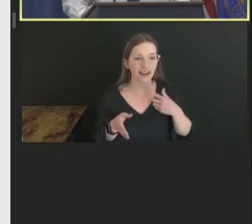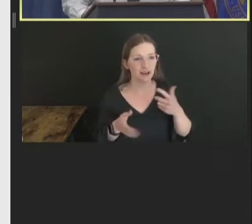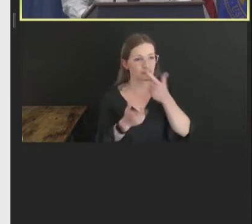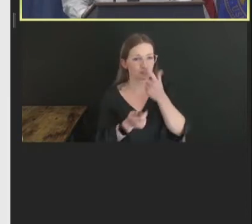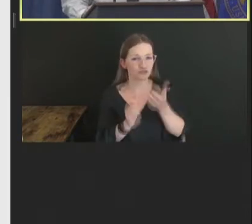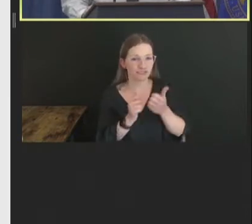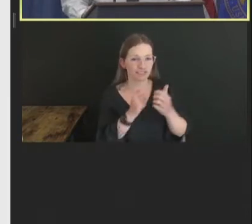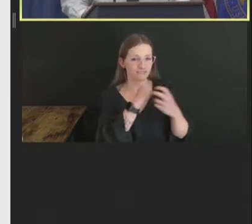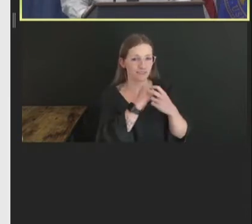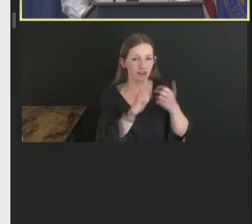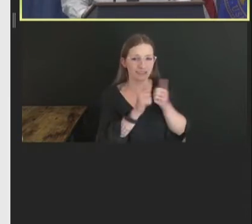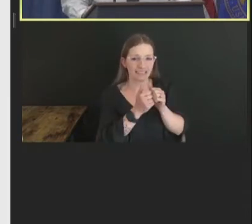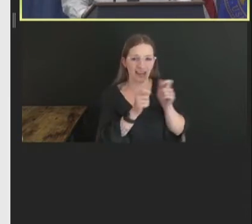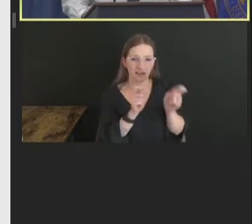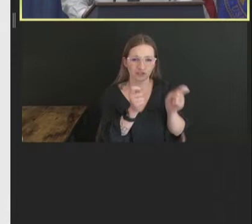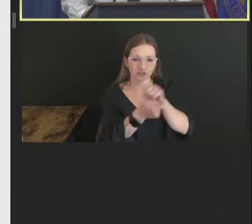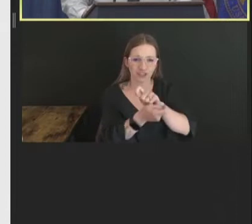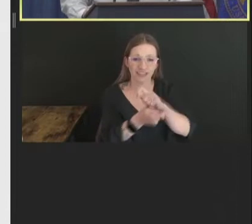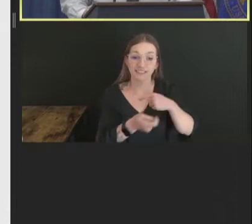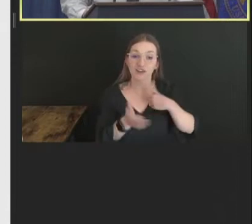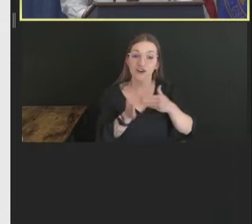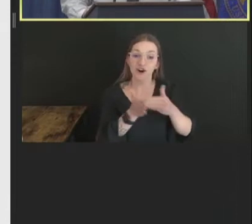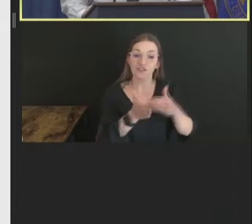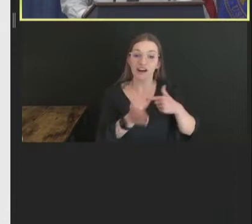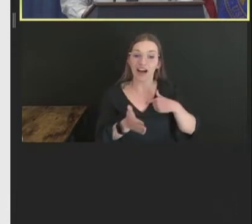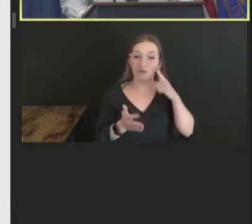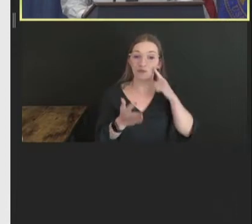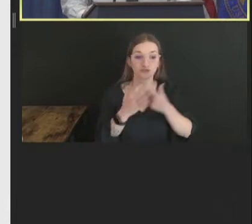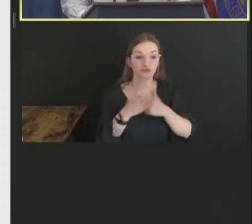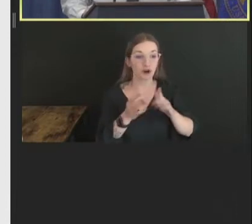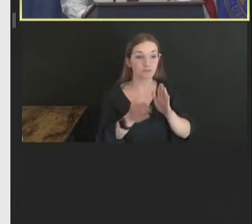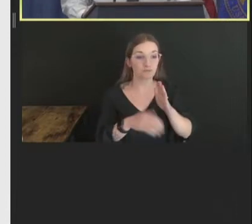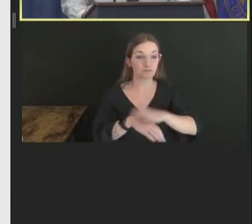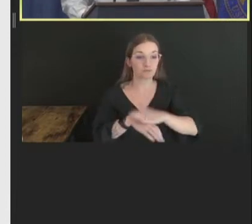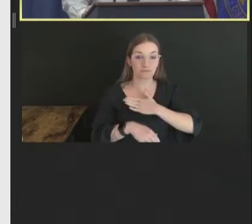my day with a strong cup of coffee and a look at some of the websites that are almost daily